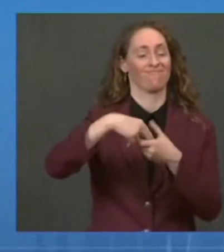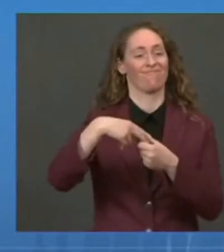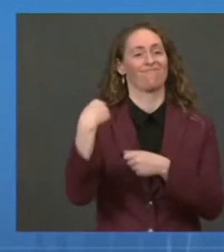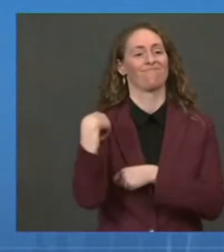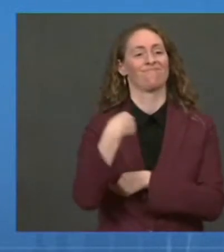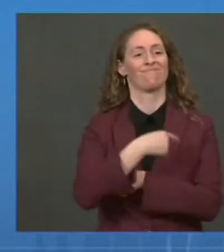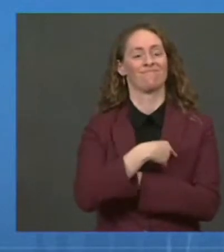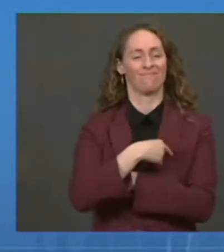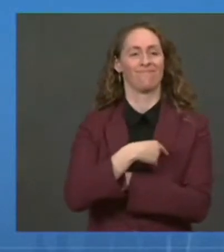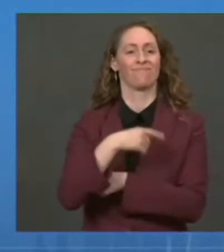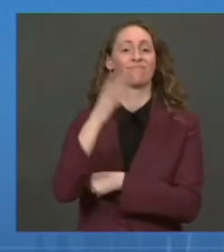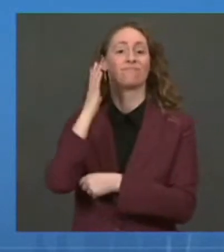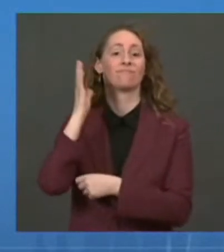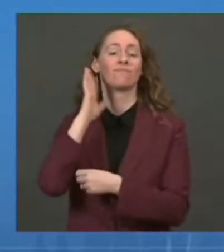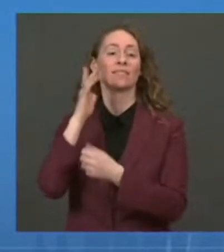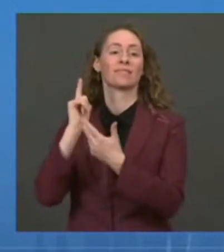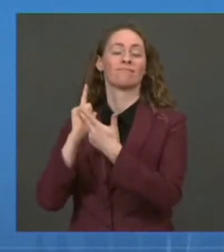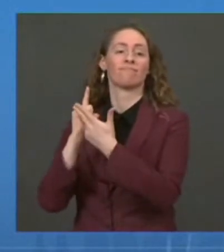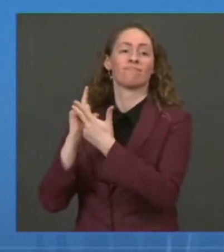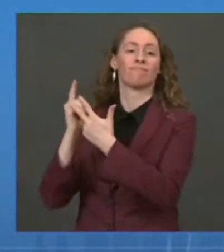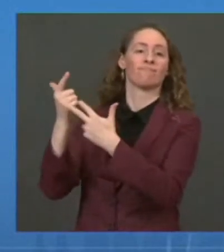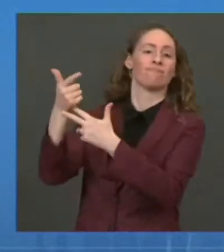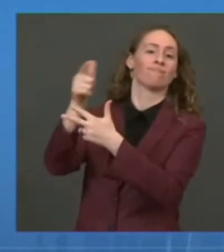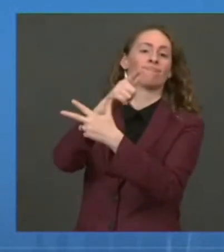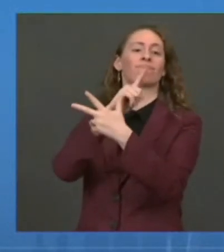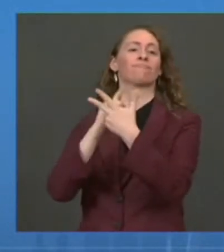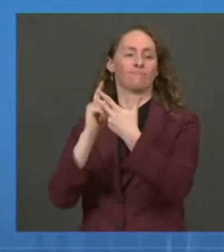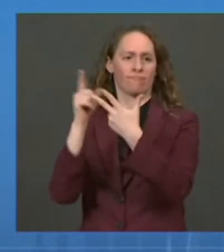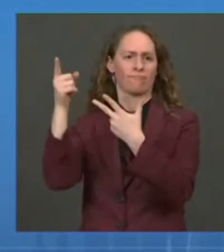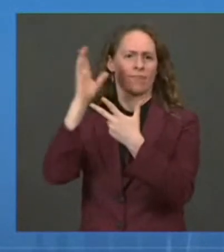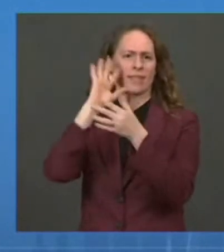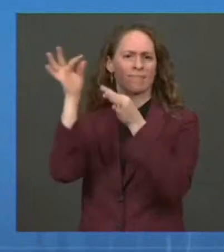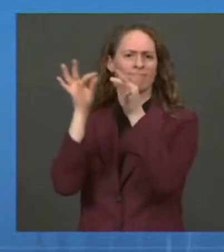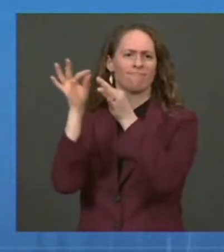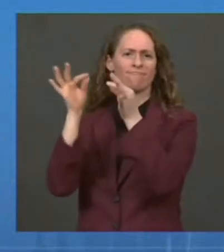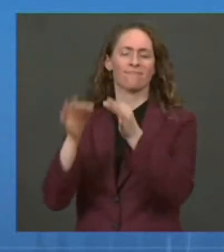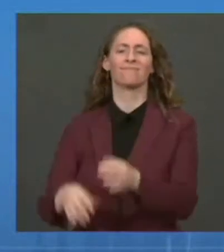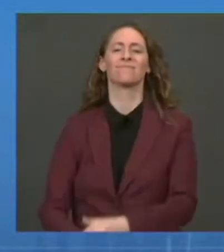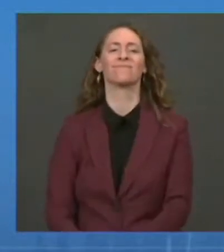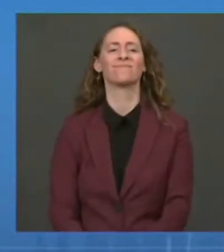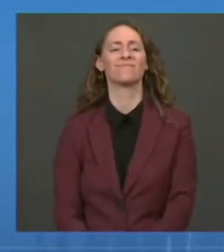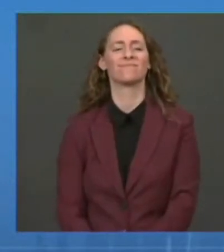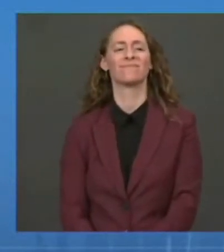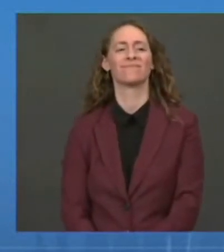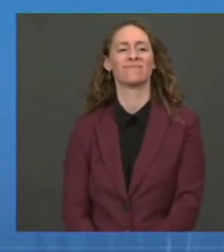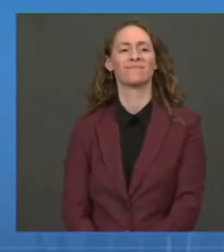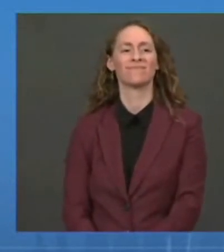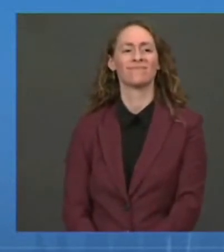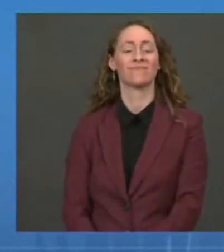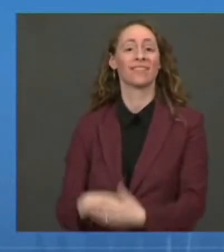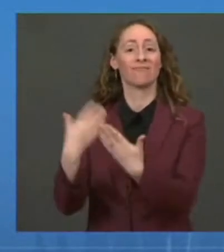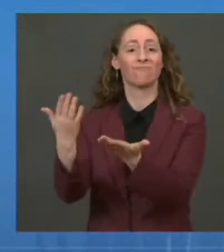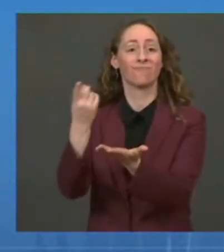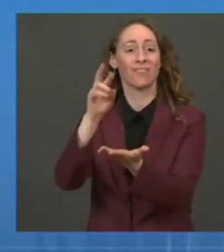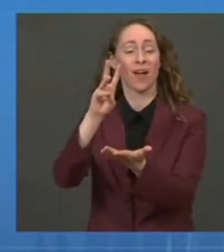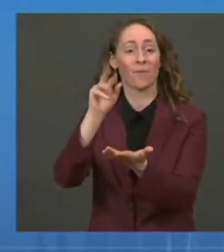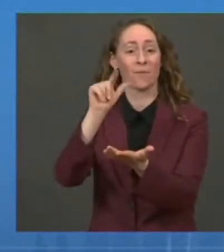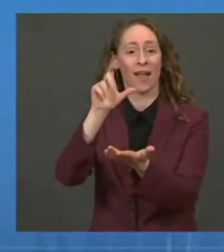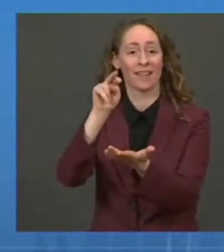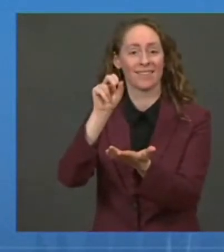THANKS FOR JOINING US. TODAY WE'LL START WITH THE